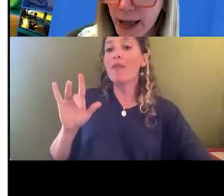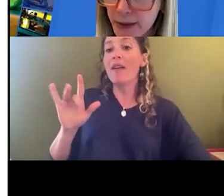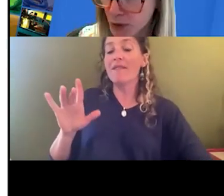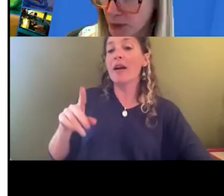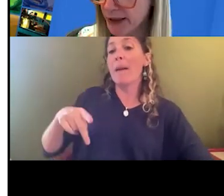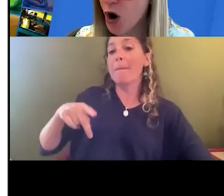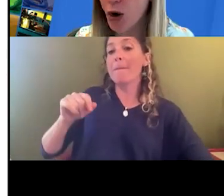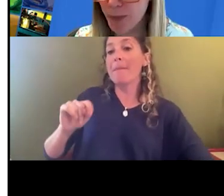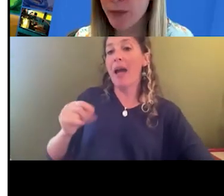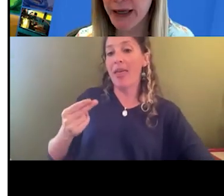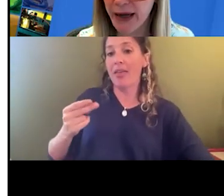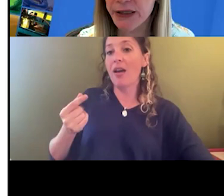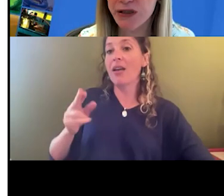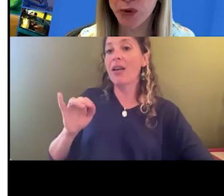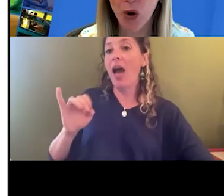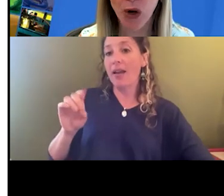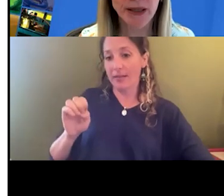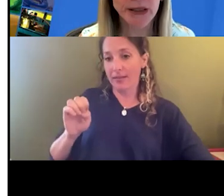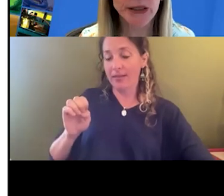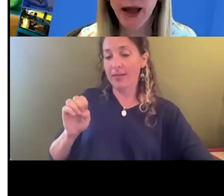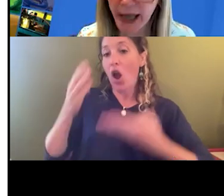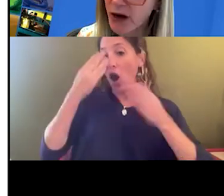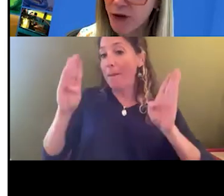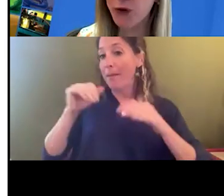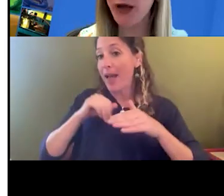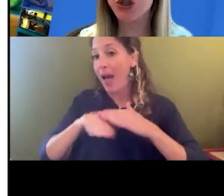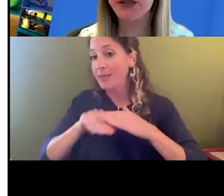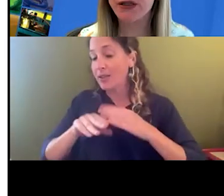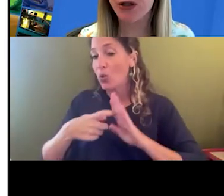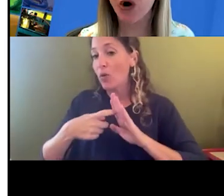implement our public access requirements, and other agencies are